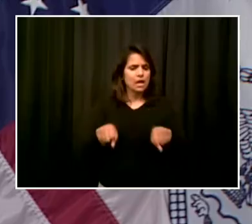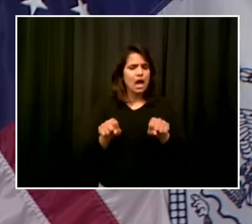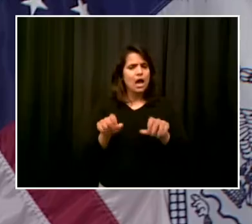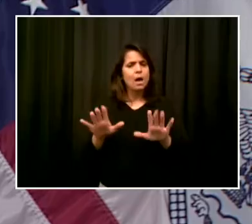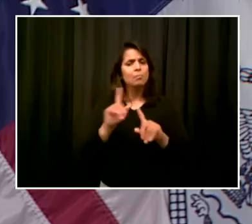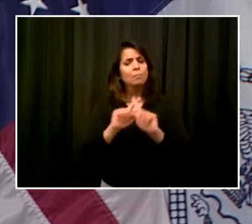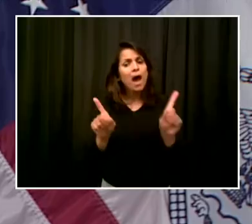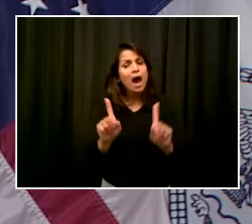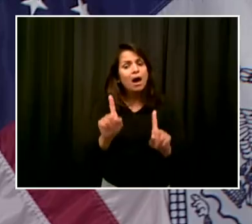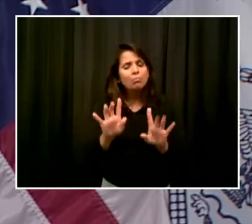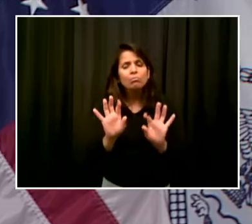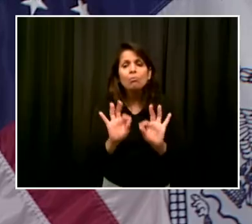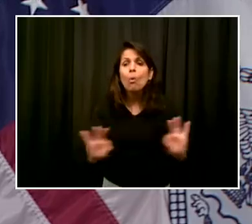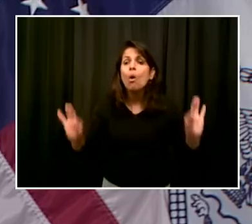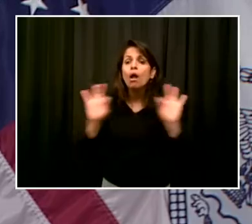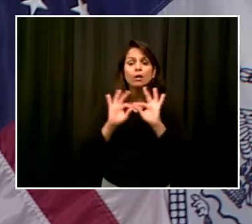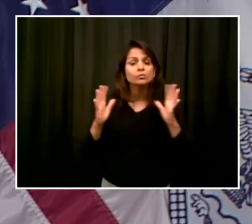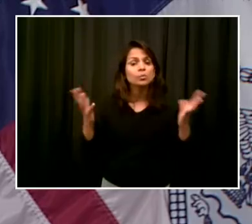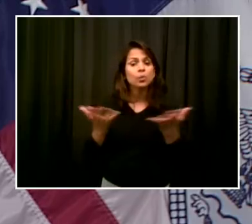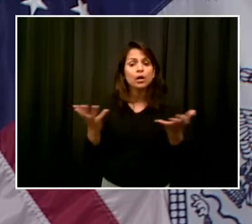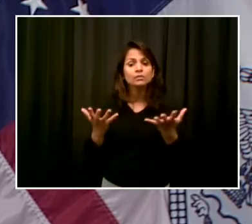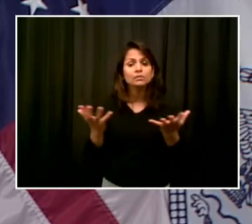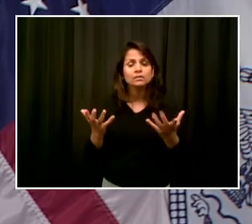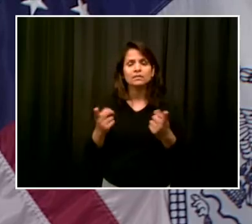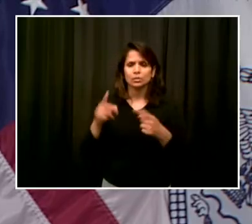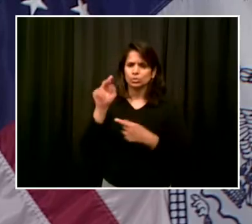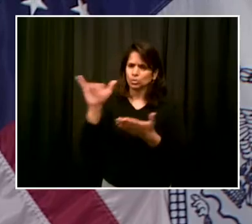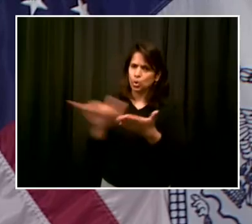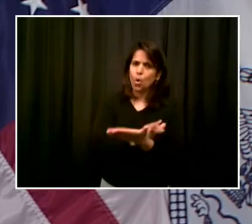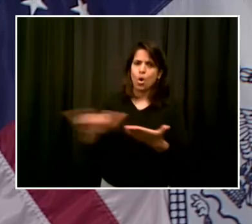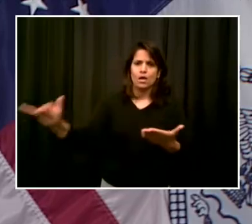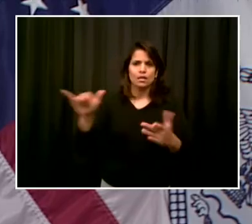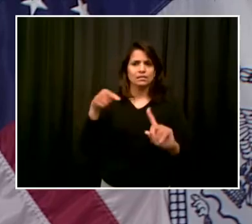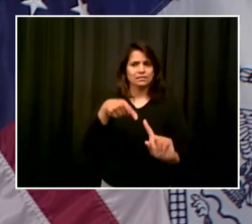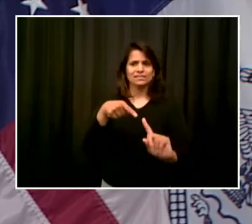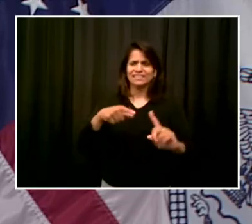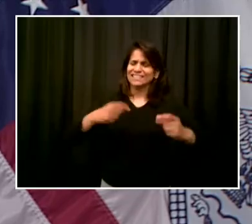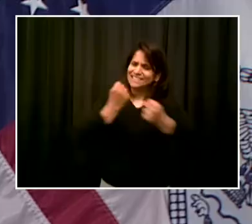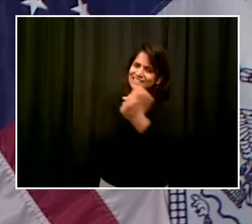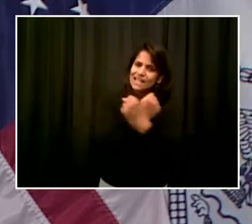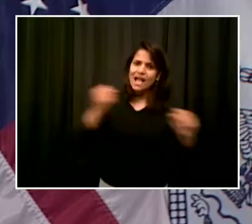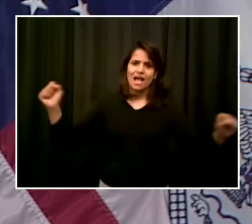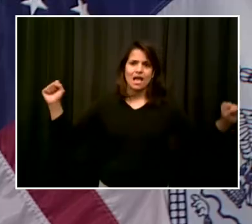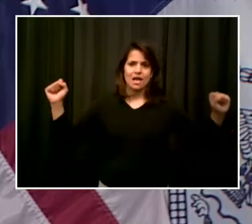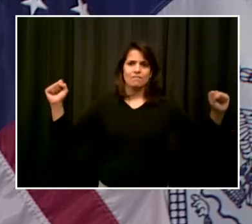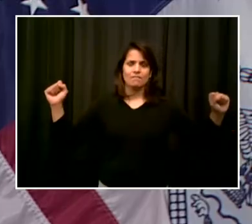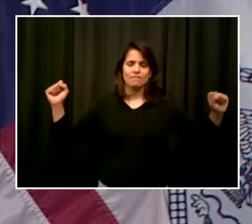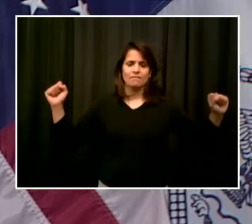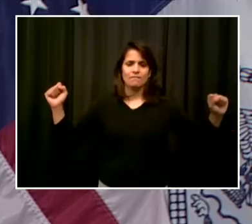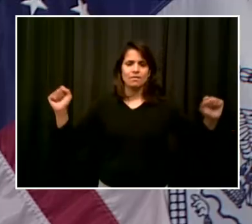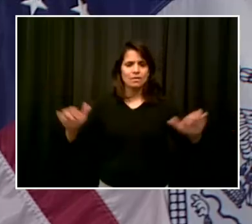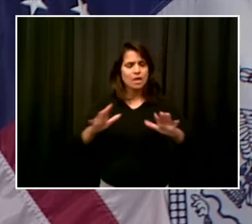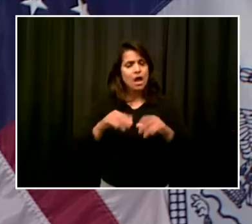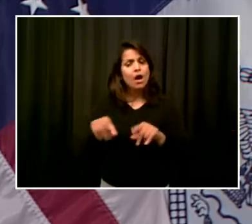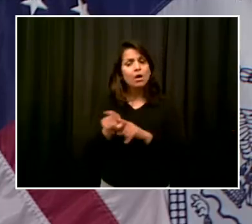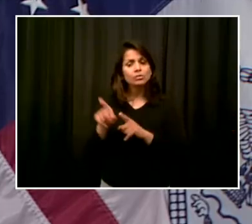CITY WILL BE SAFE AND KEEP THE PATROL STNREGTH CONSISTENT AND, OFC OSURE,